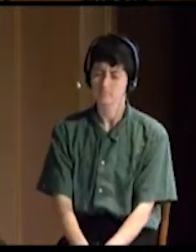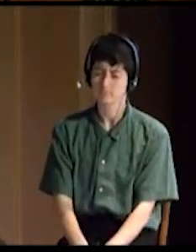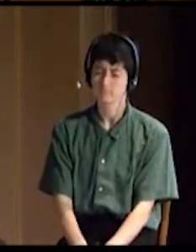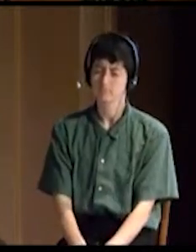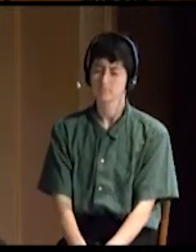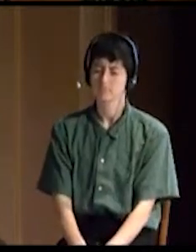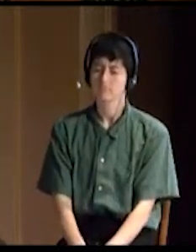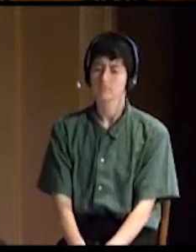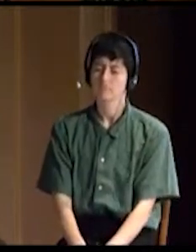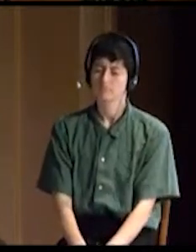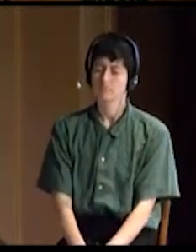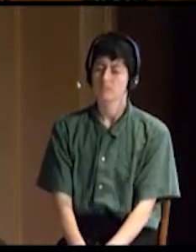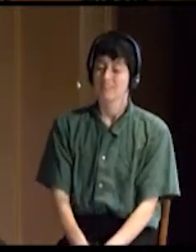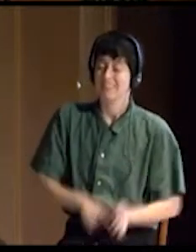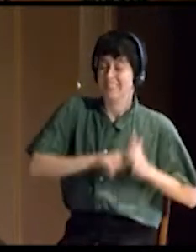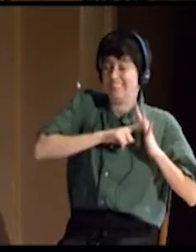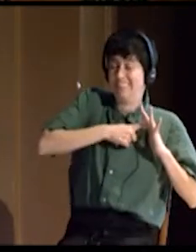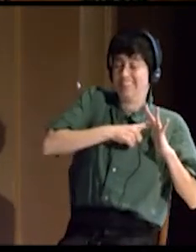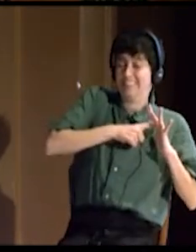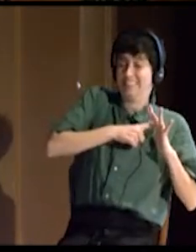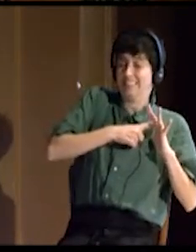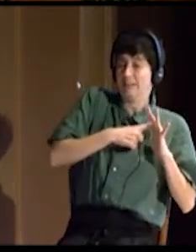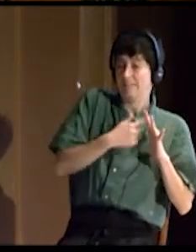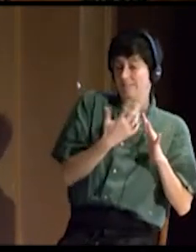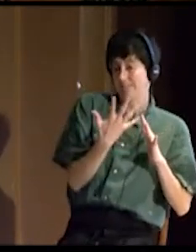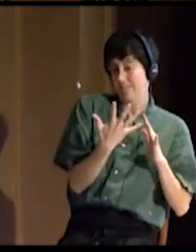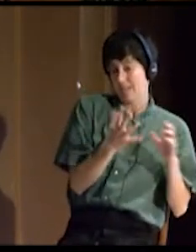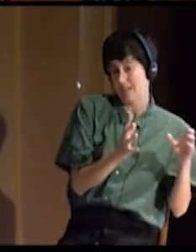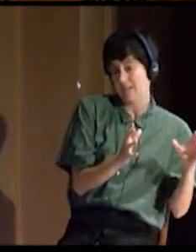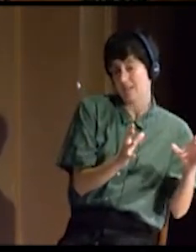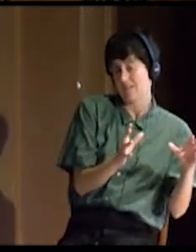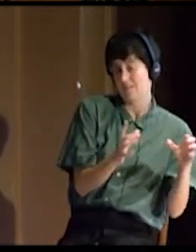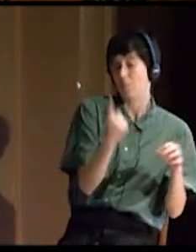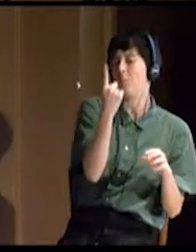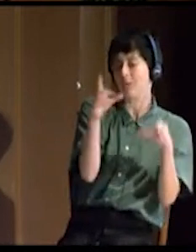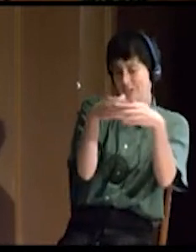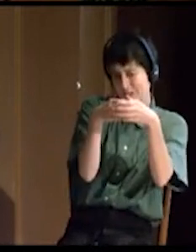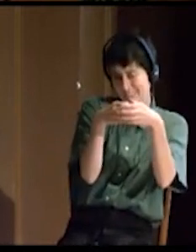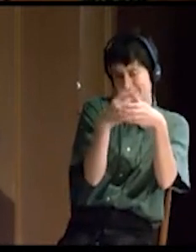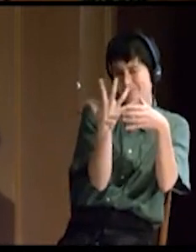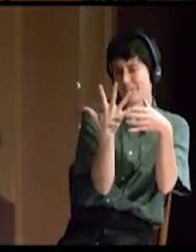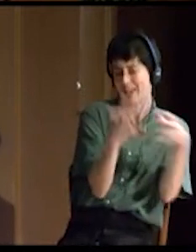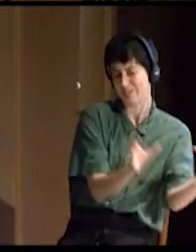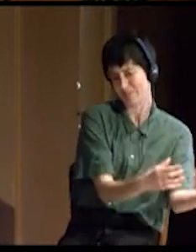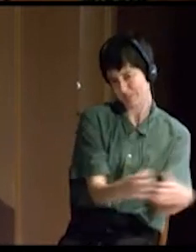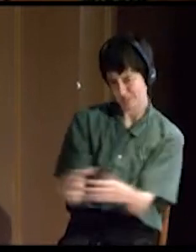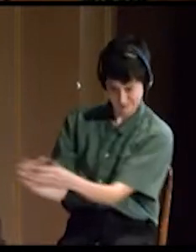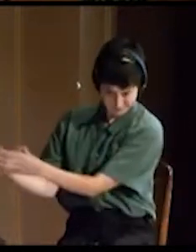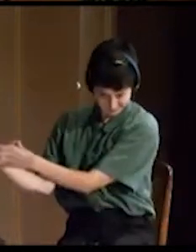to what we know now as 160 species organized in five different genera.